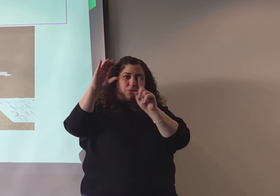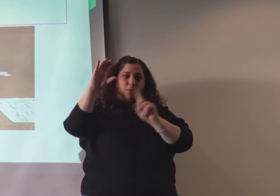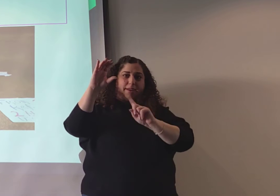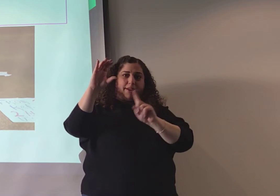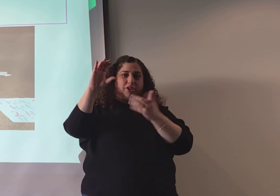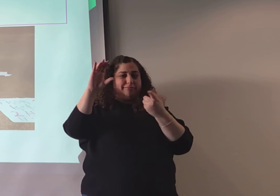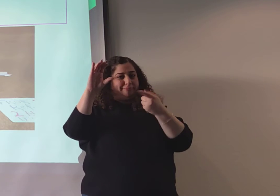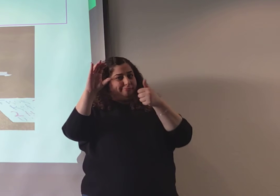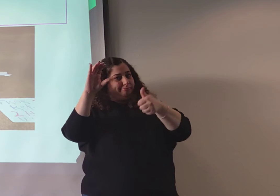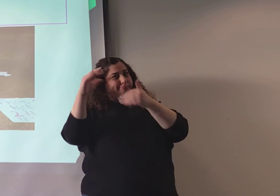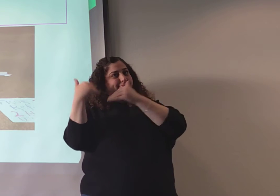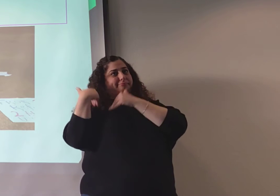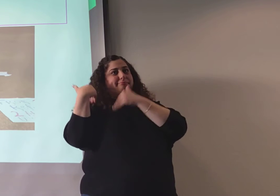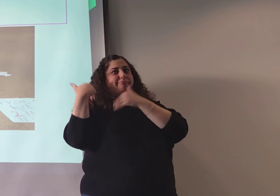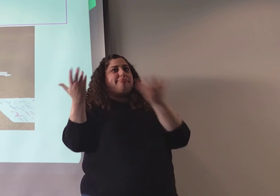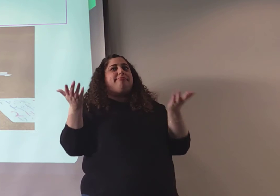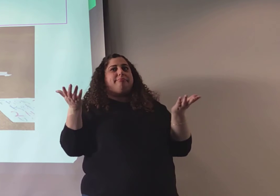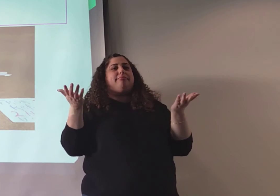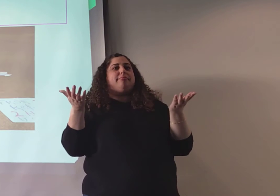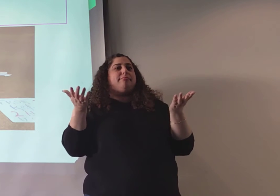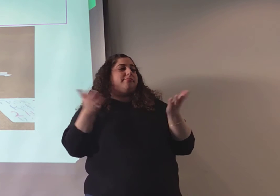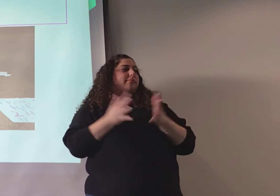landlord can legally evict.